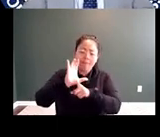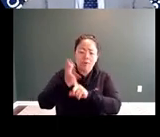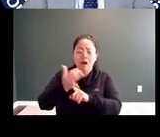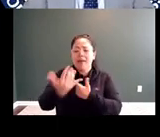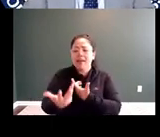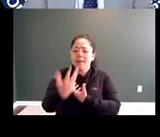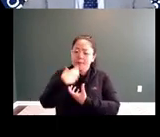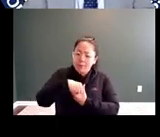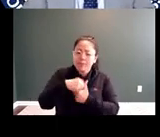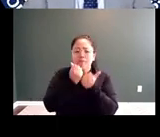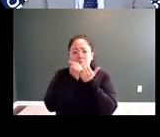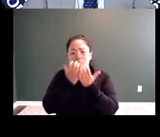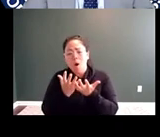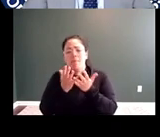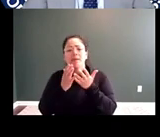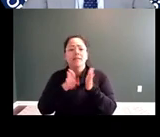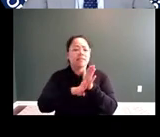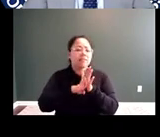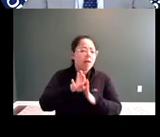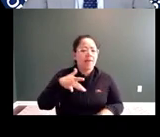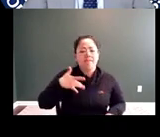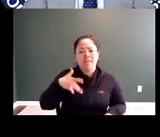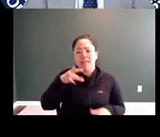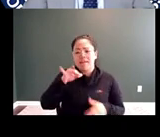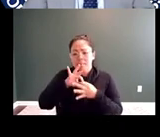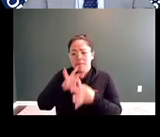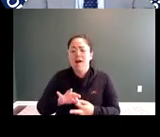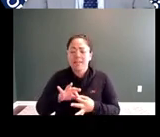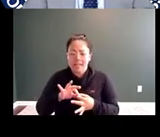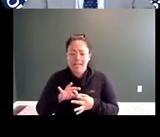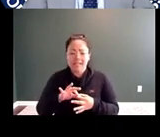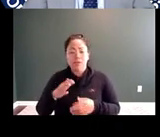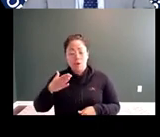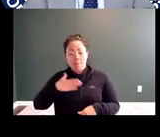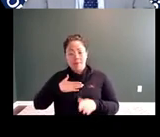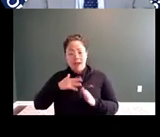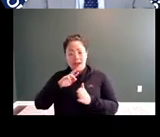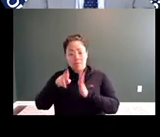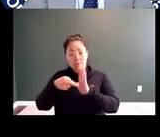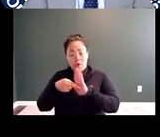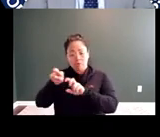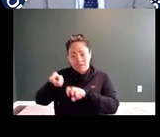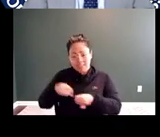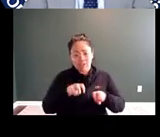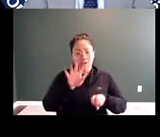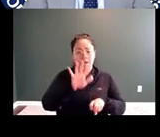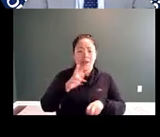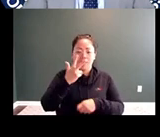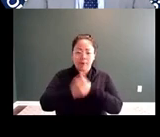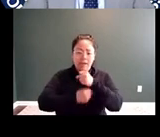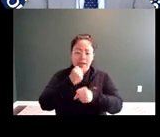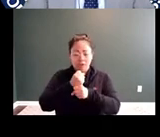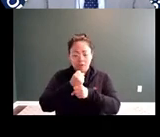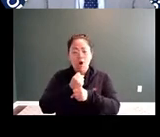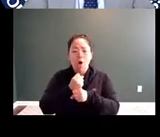and belong and created the sense of belonging for everybody. So my role kind of transitioned about three years ago to be really intentional about that culture